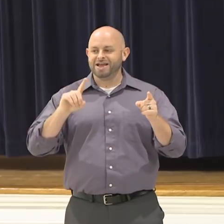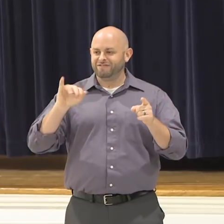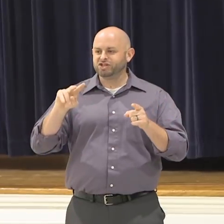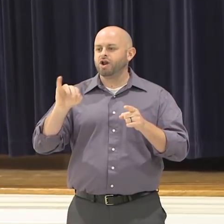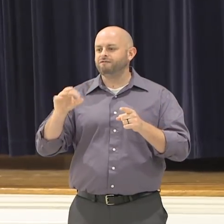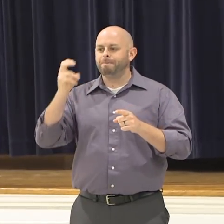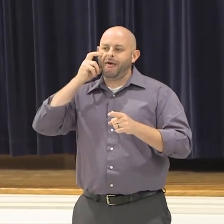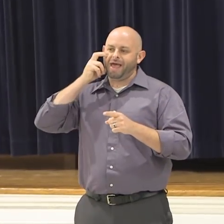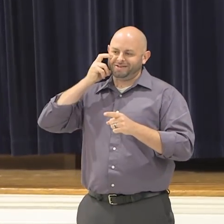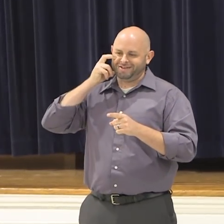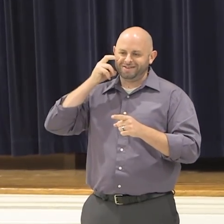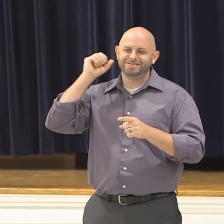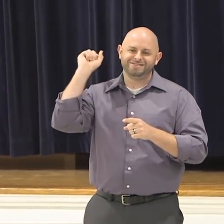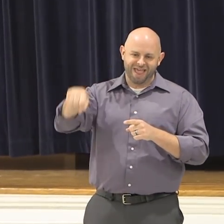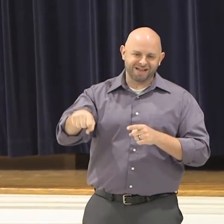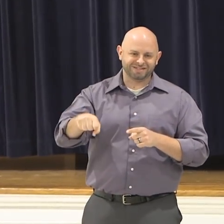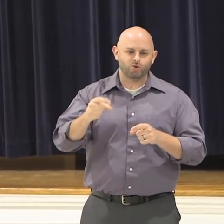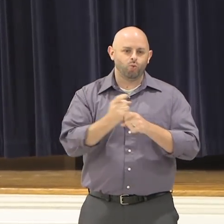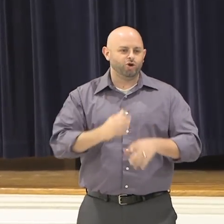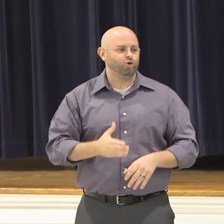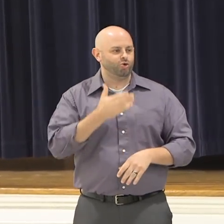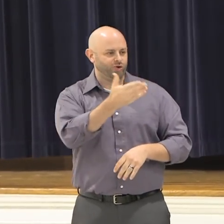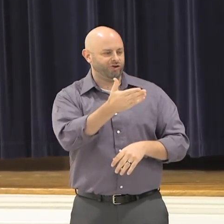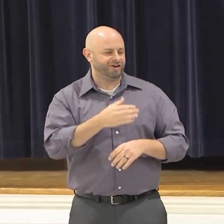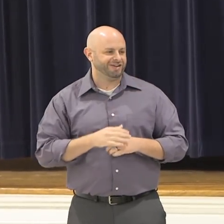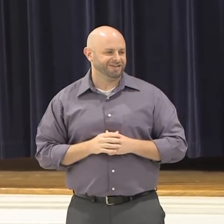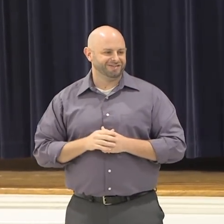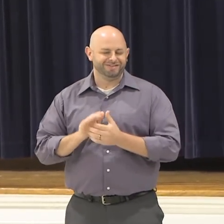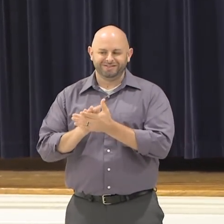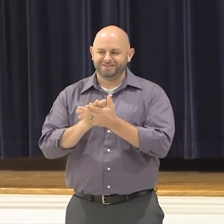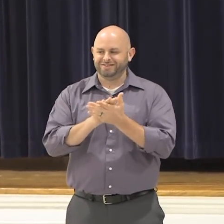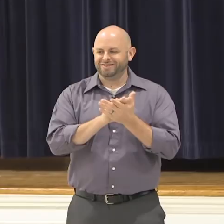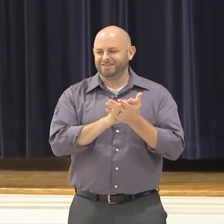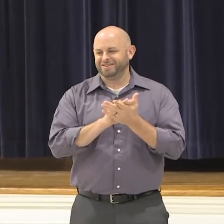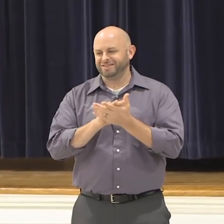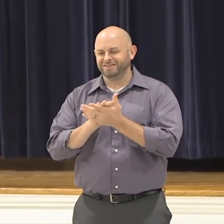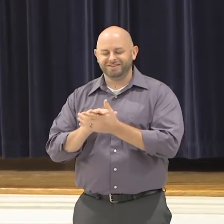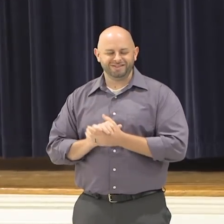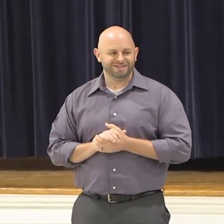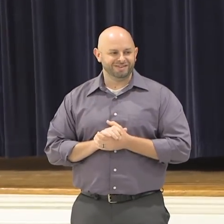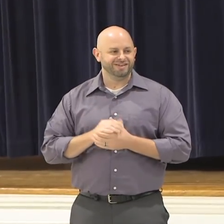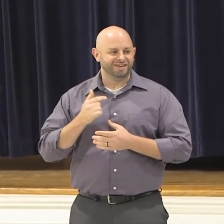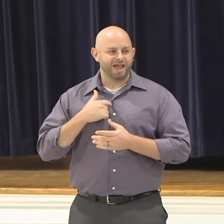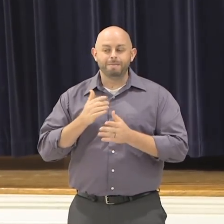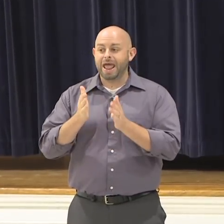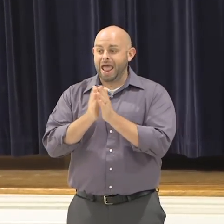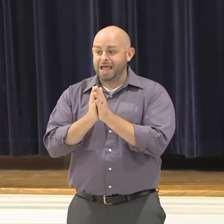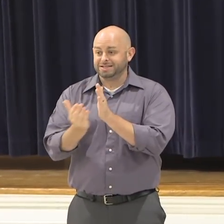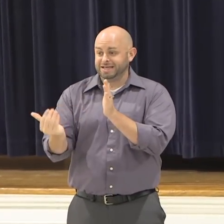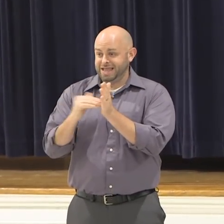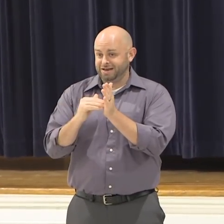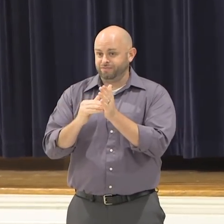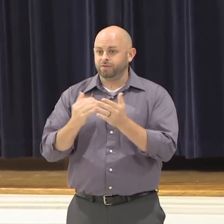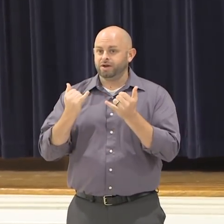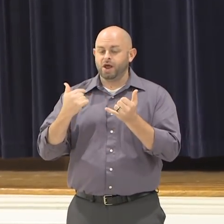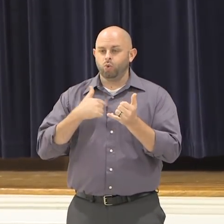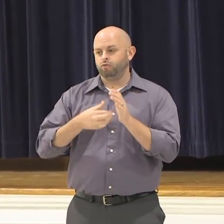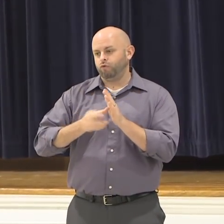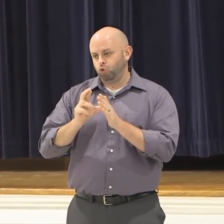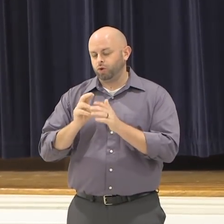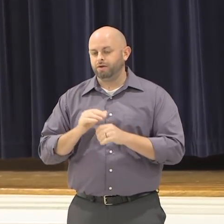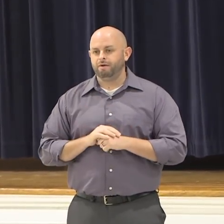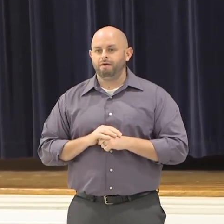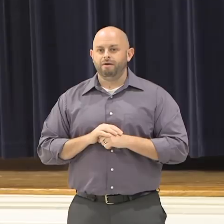blind big winner all right I'm gonna ask again now that we've reviewed who can